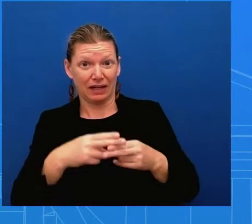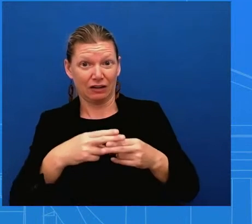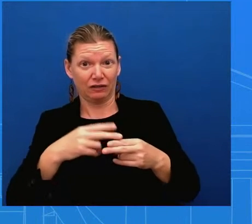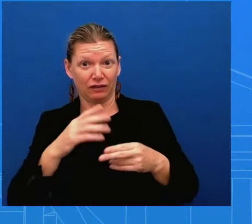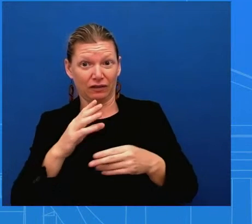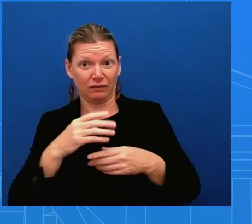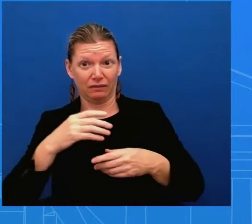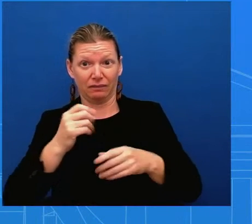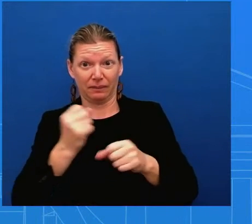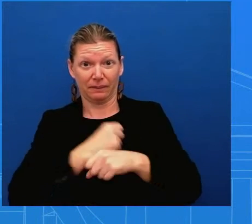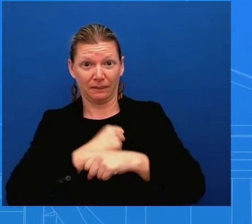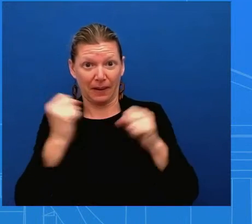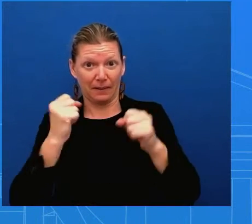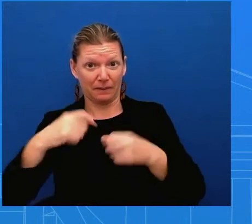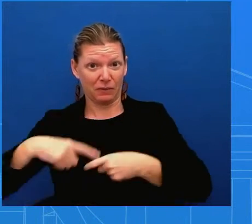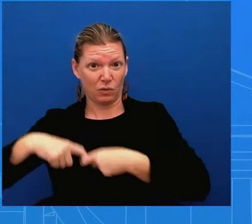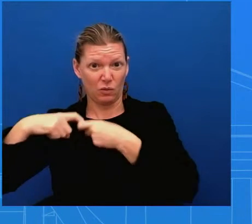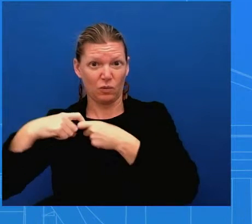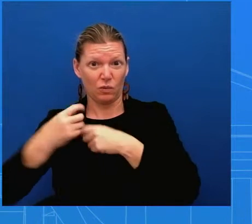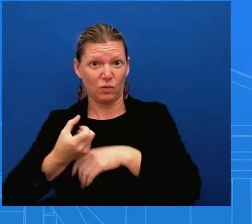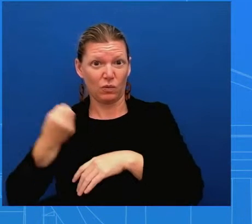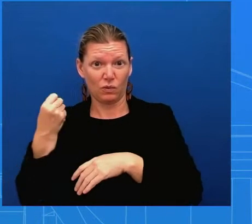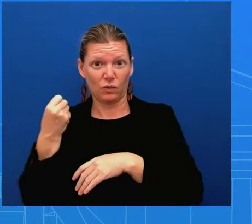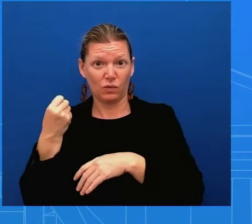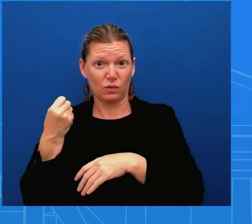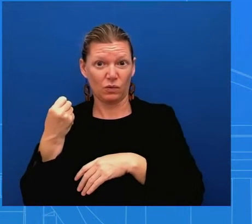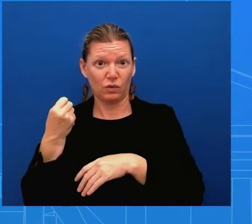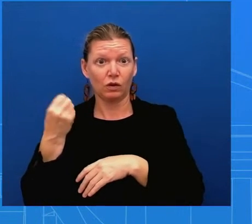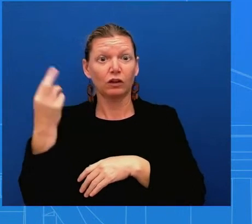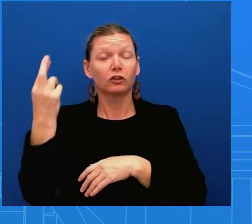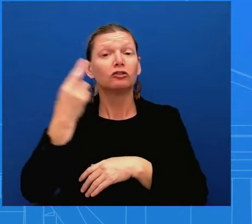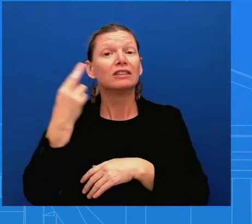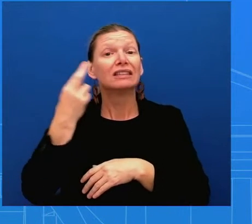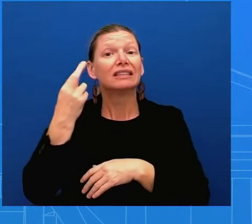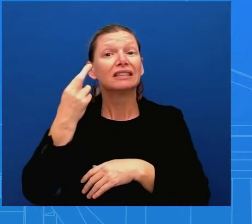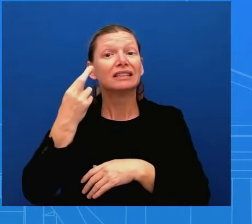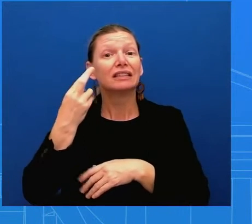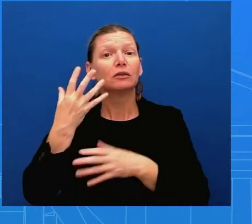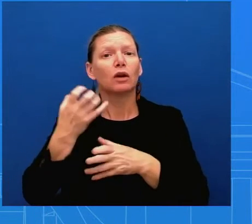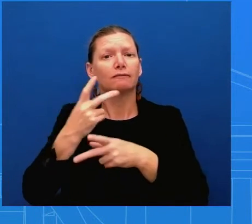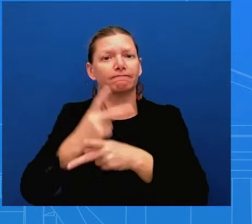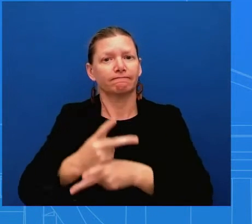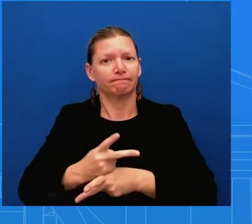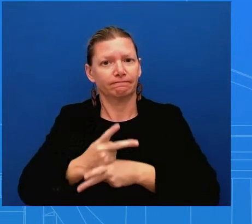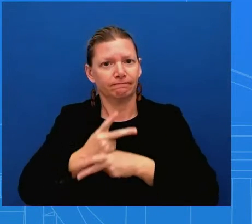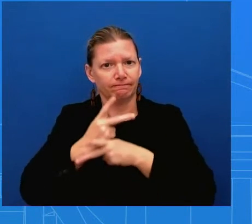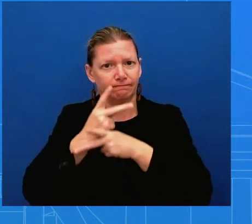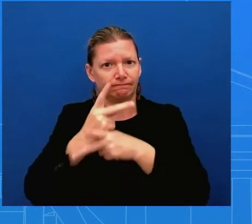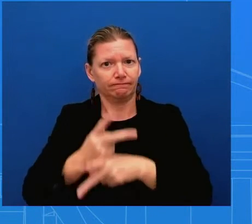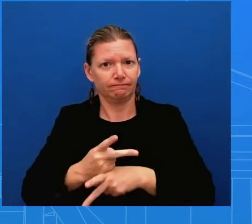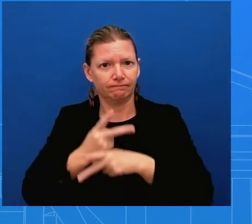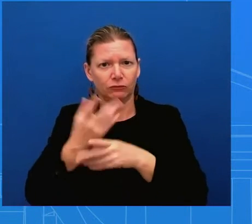is because we want to be mindful -- right? we want to -- we understand that there is in -- in Rafah, there are dense --